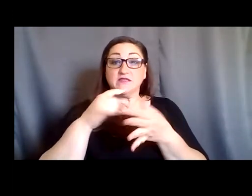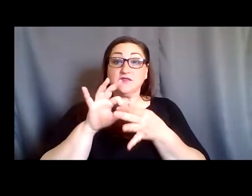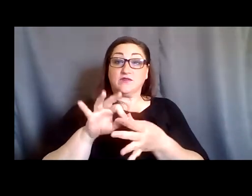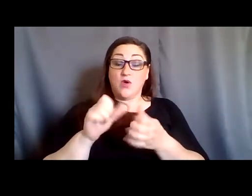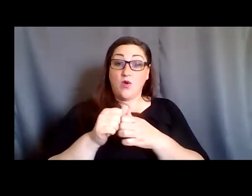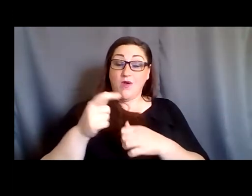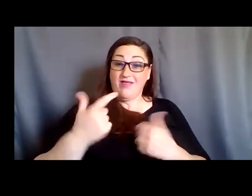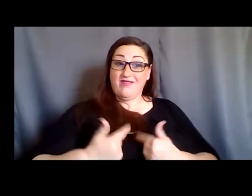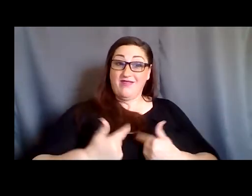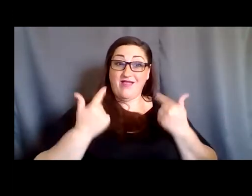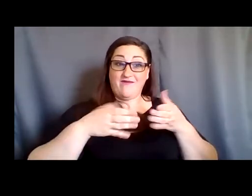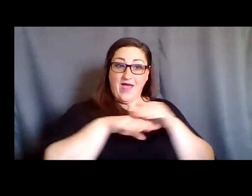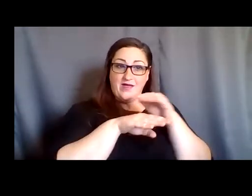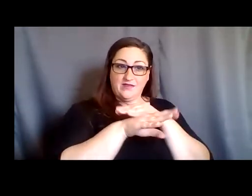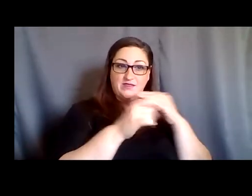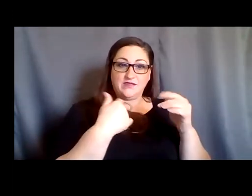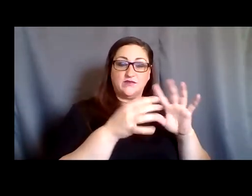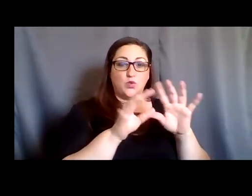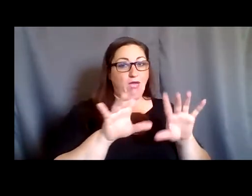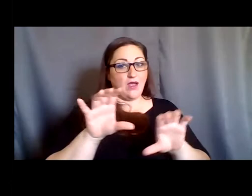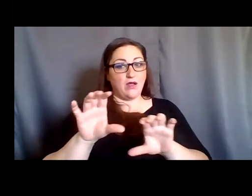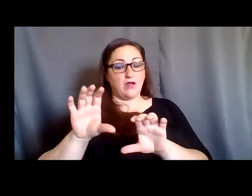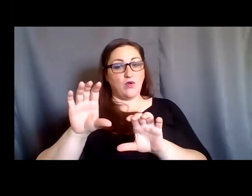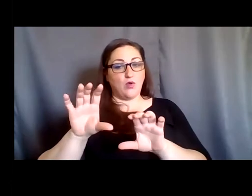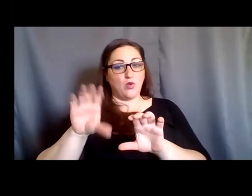on the “Closed Caption” button at the bottom of your screen.